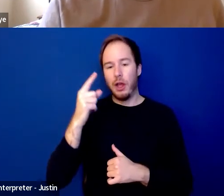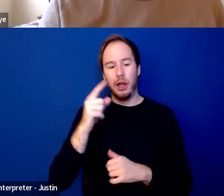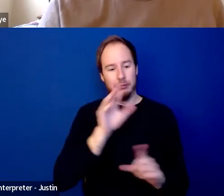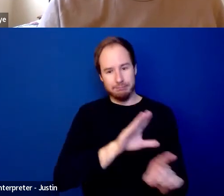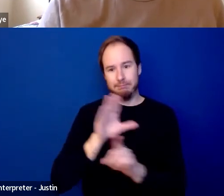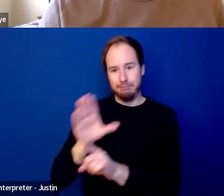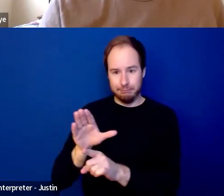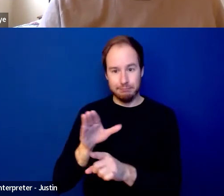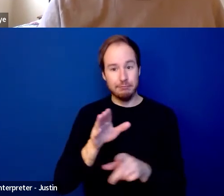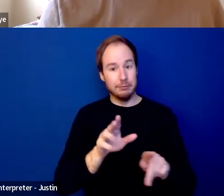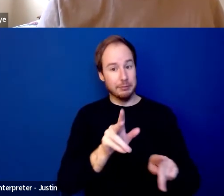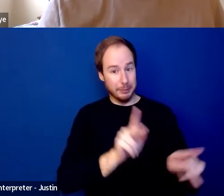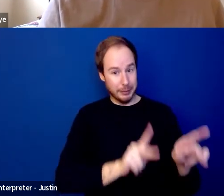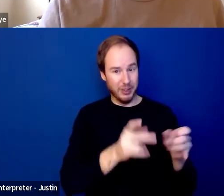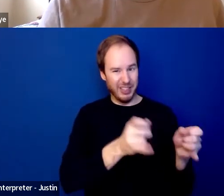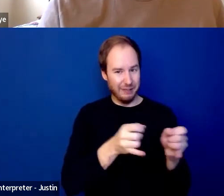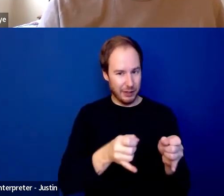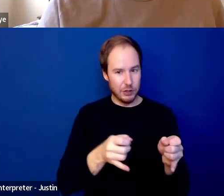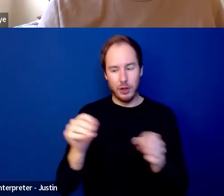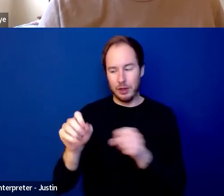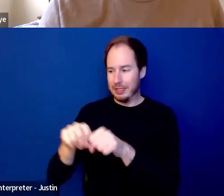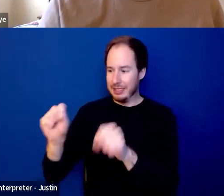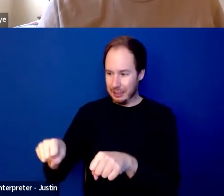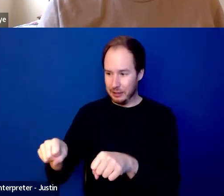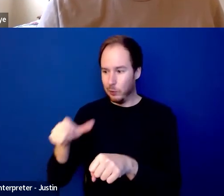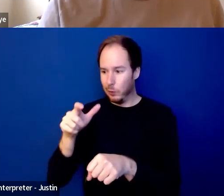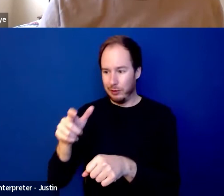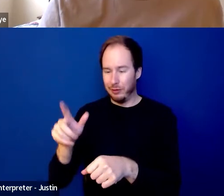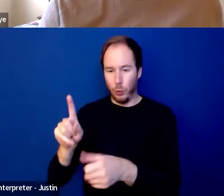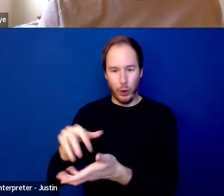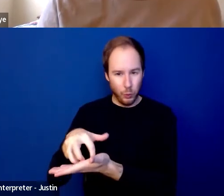for the sort of most excluded individuals in our community.